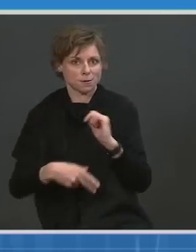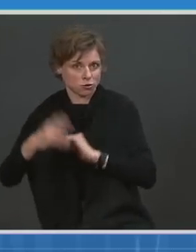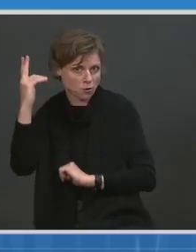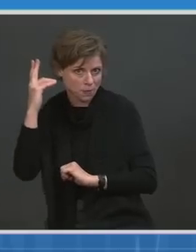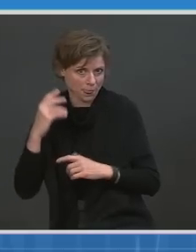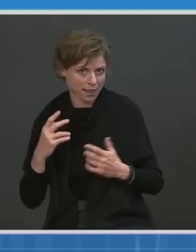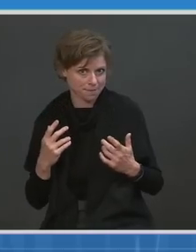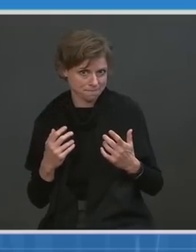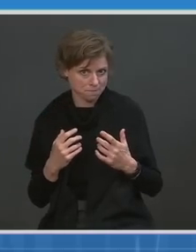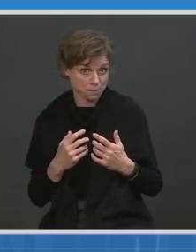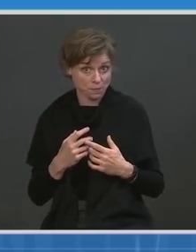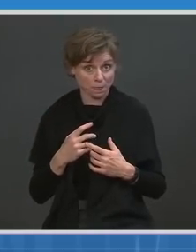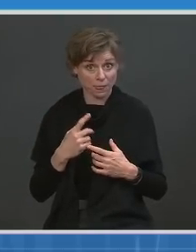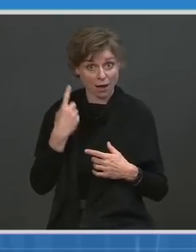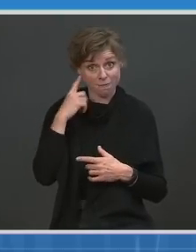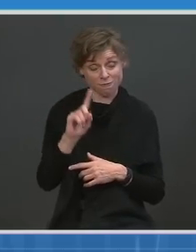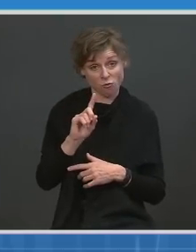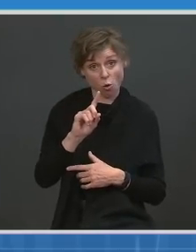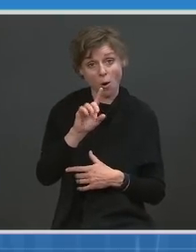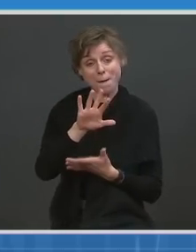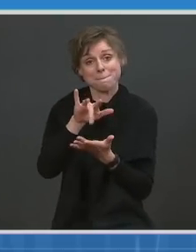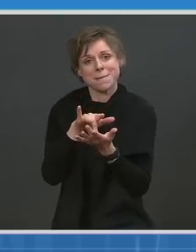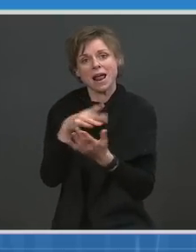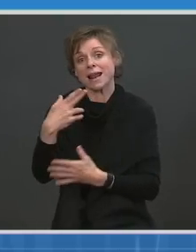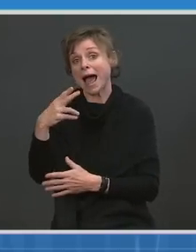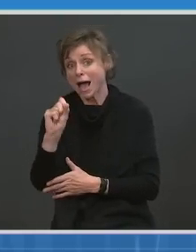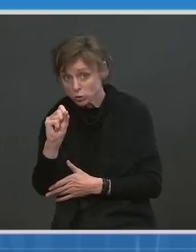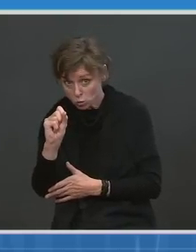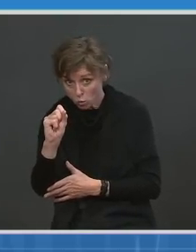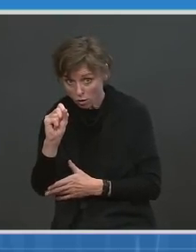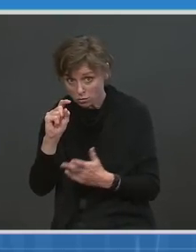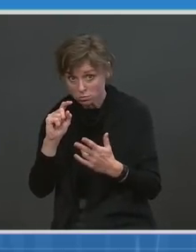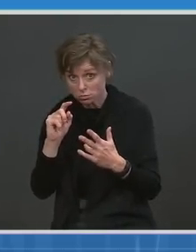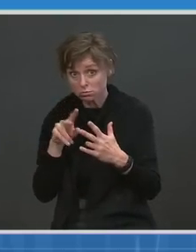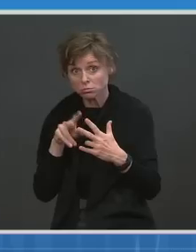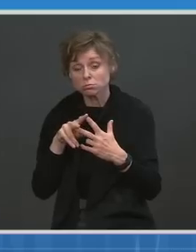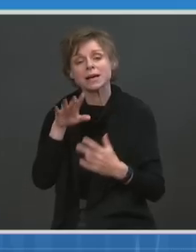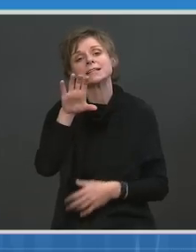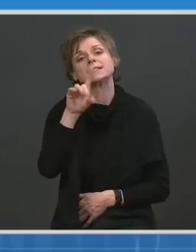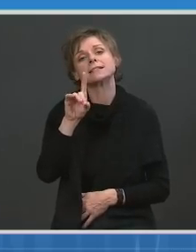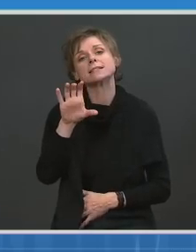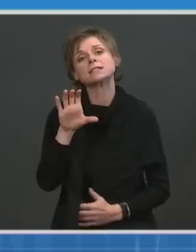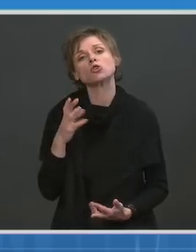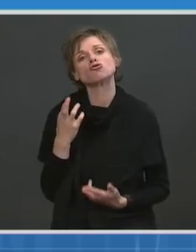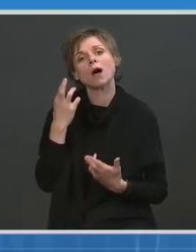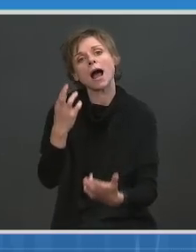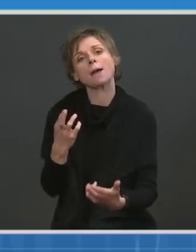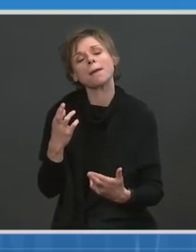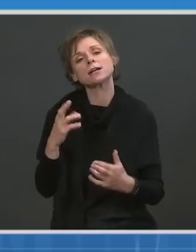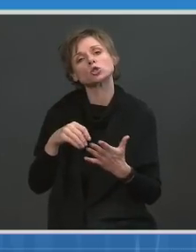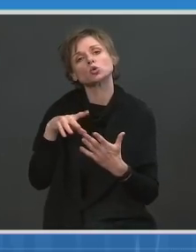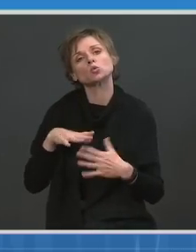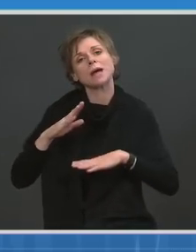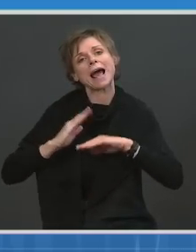In middle and high schools, CDC is also recommending that students be at least three feet apart in classrooms